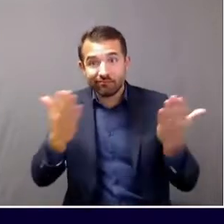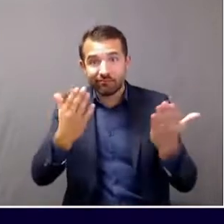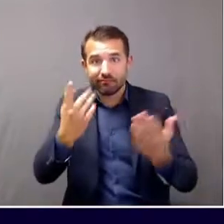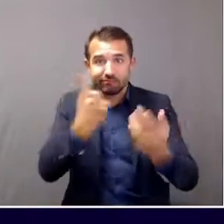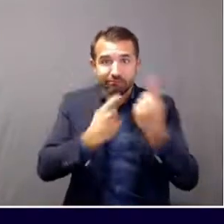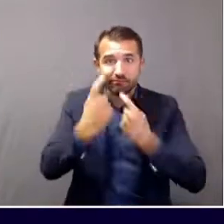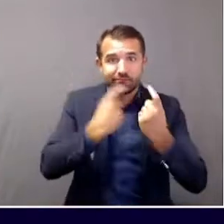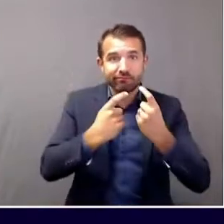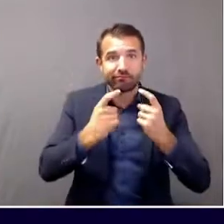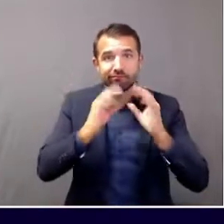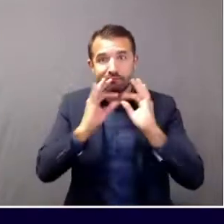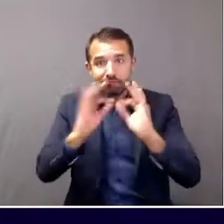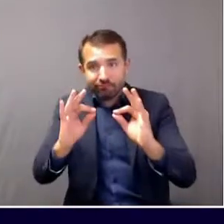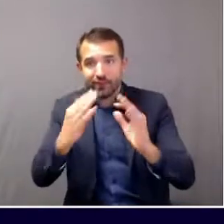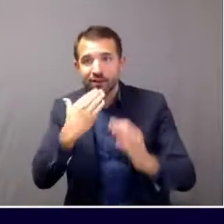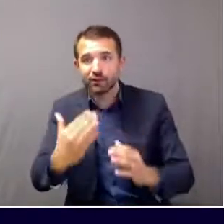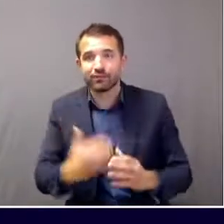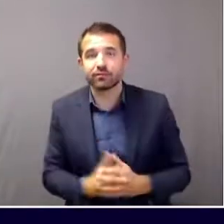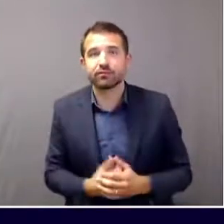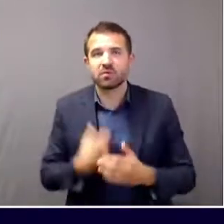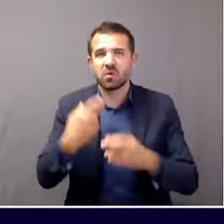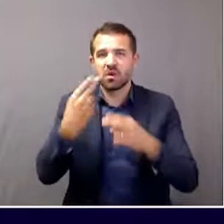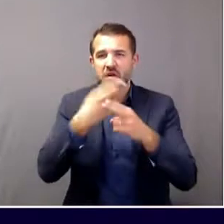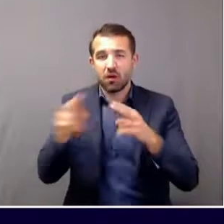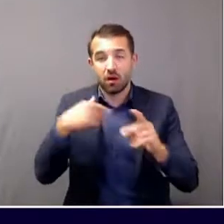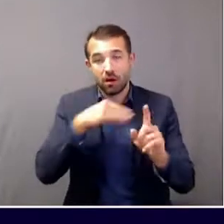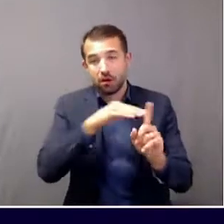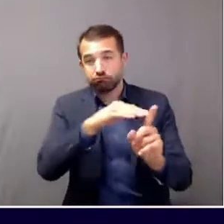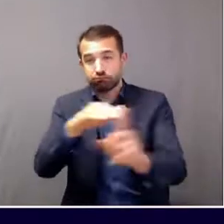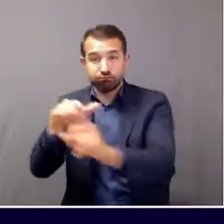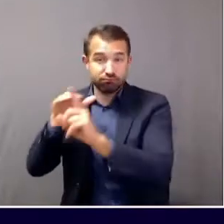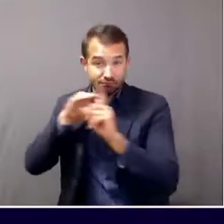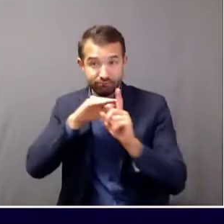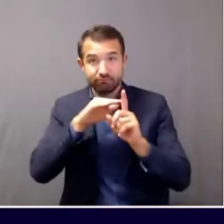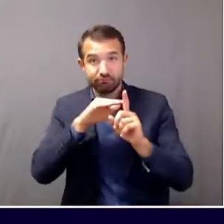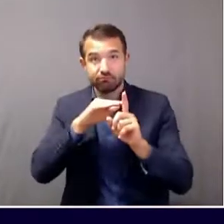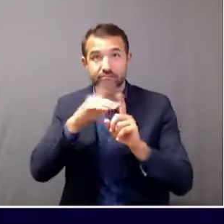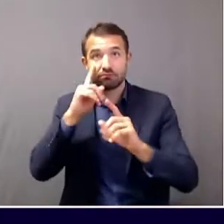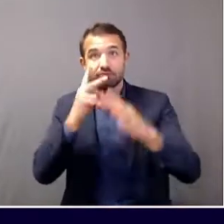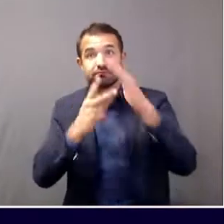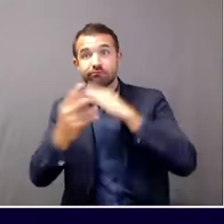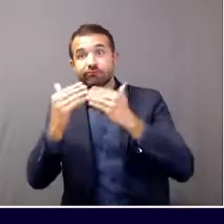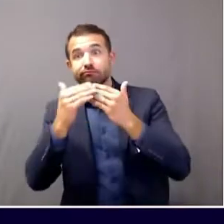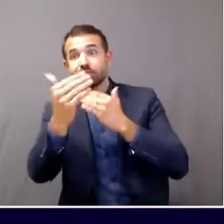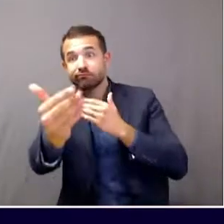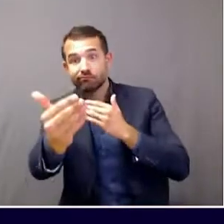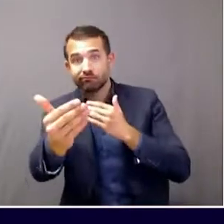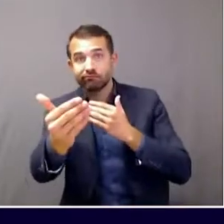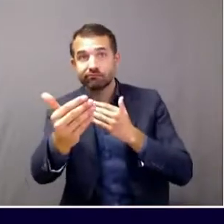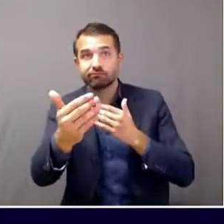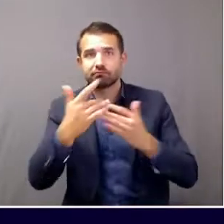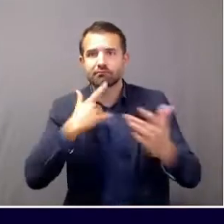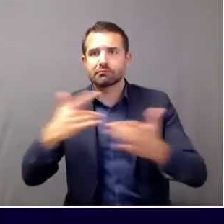again a quick reminder from my end we're seeing things on the